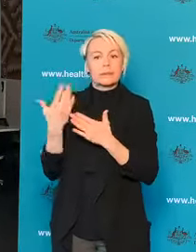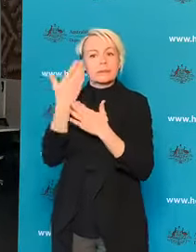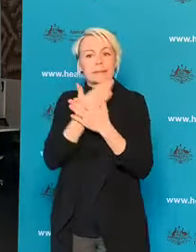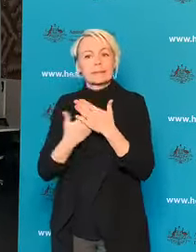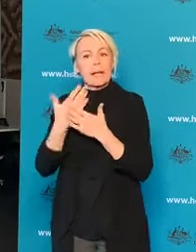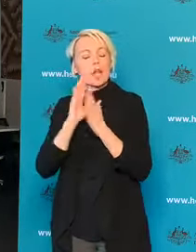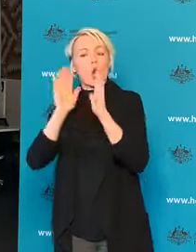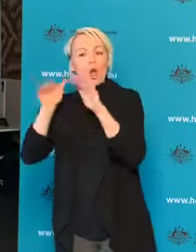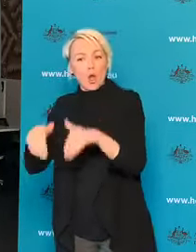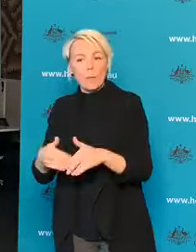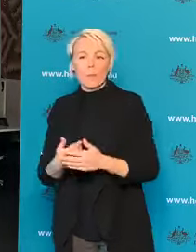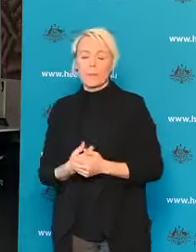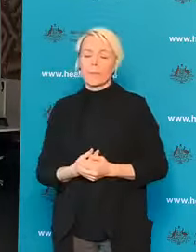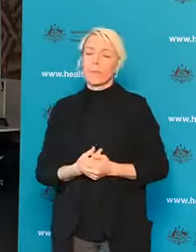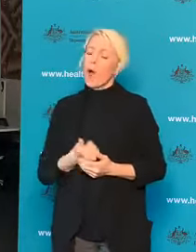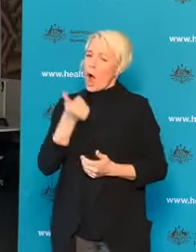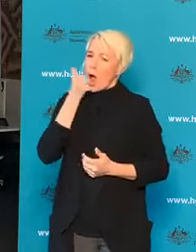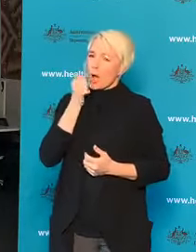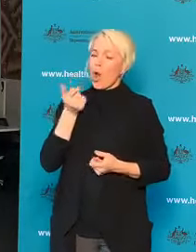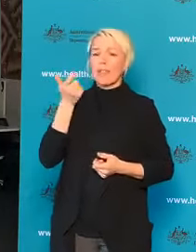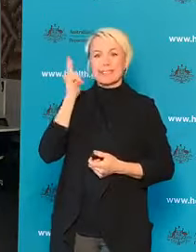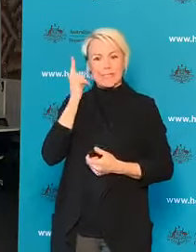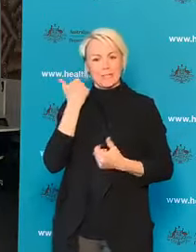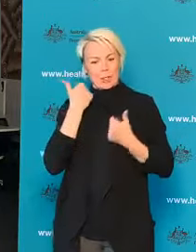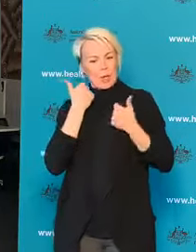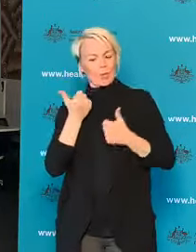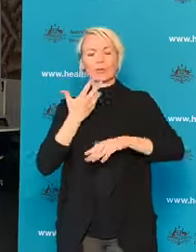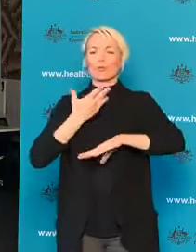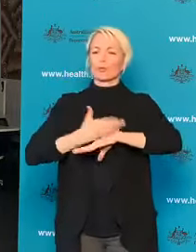spectacular job supporting these young people in their